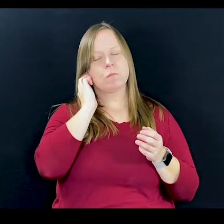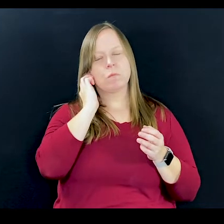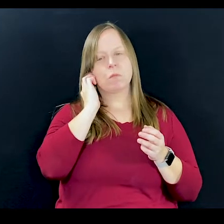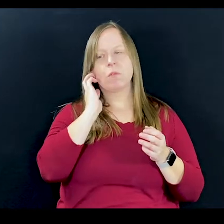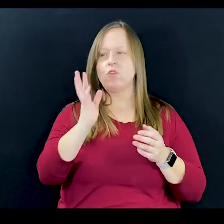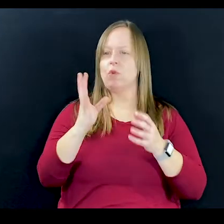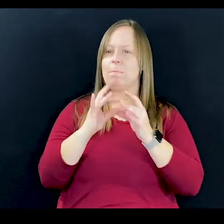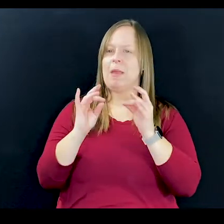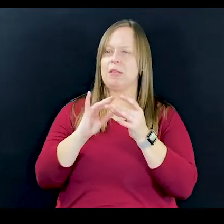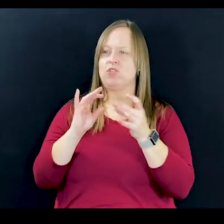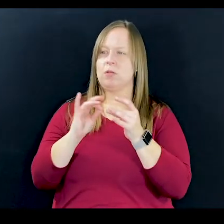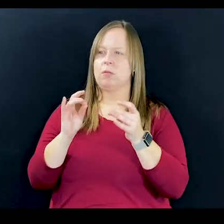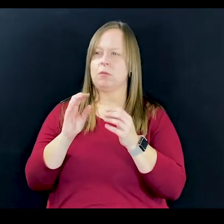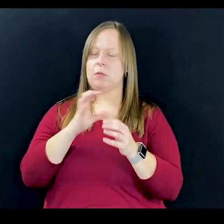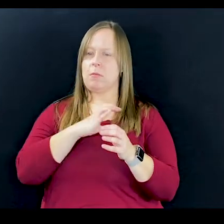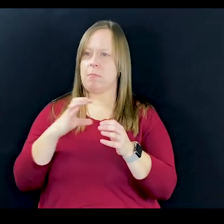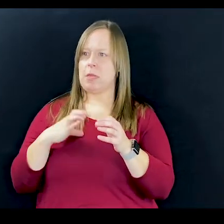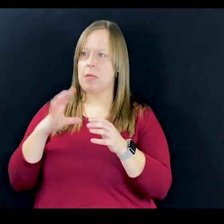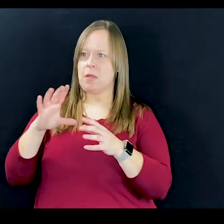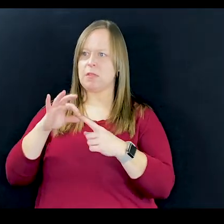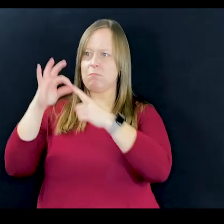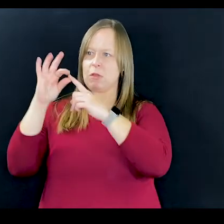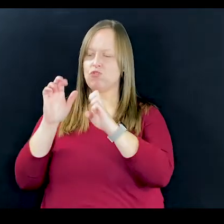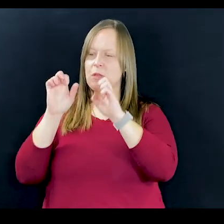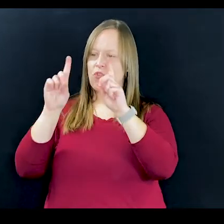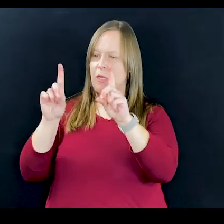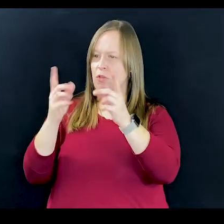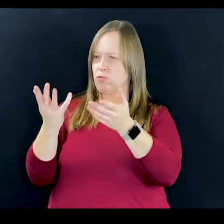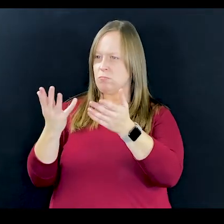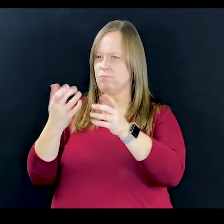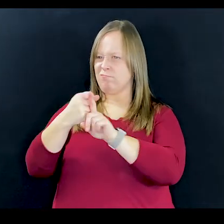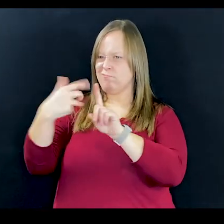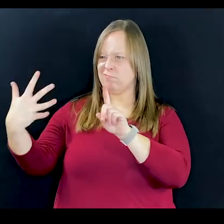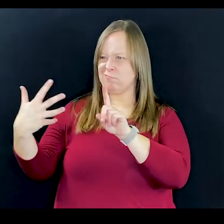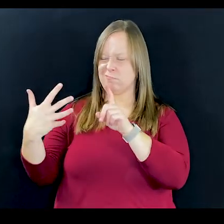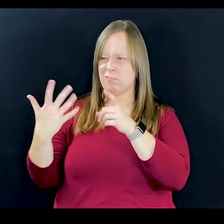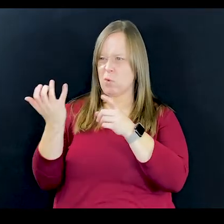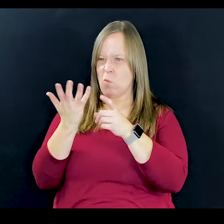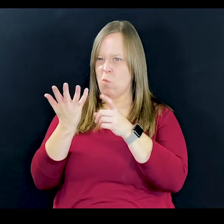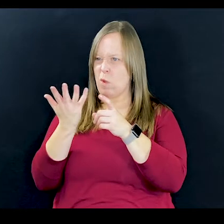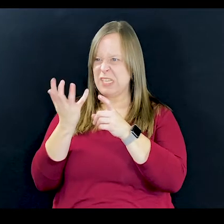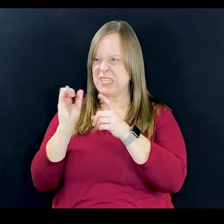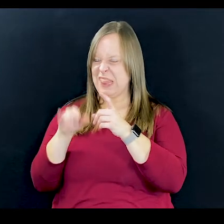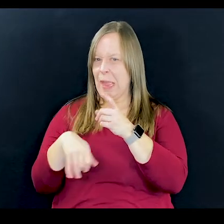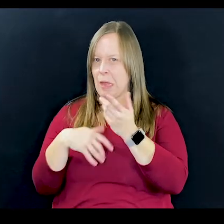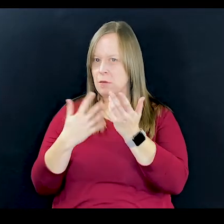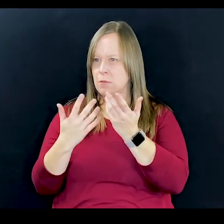K: So Andrea, you just mentioned the committee on special education can you